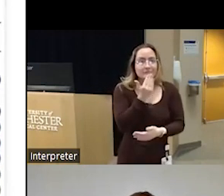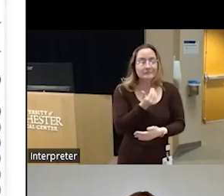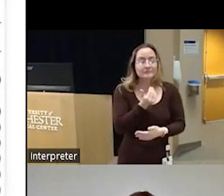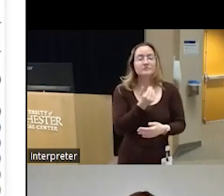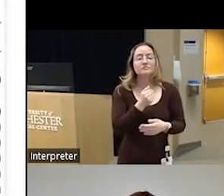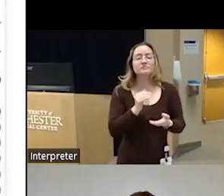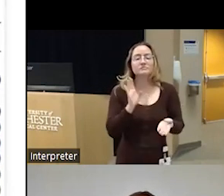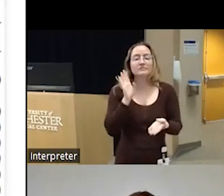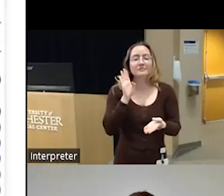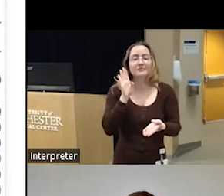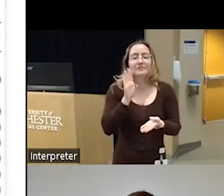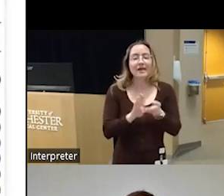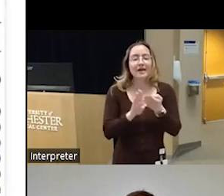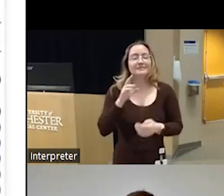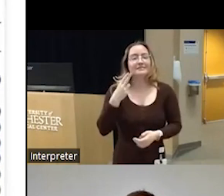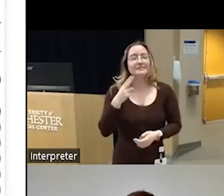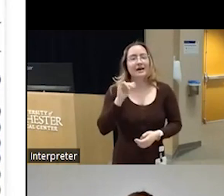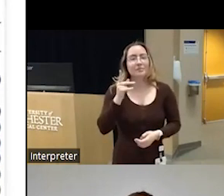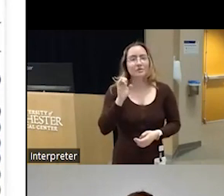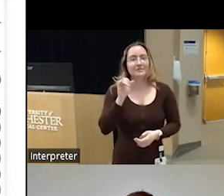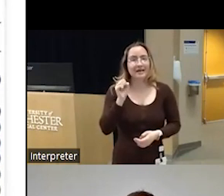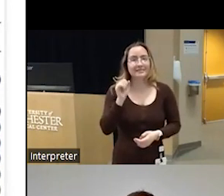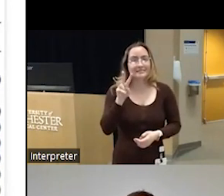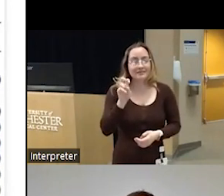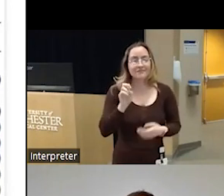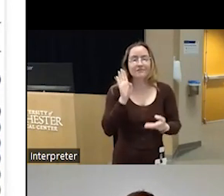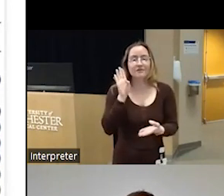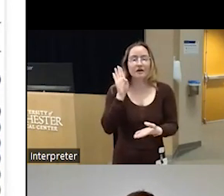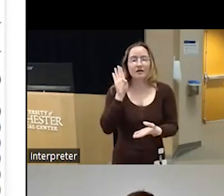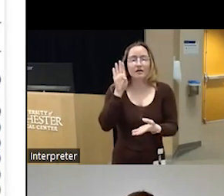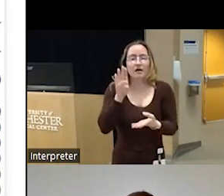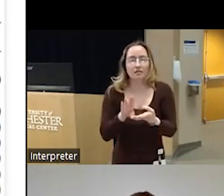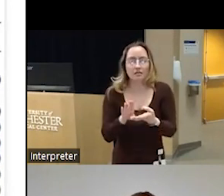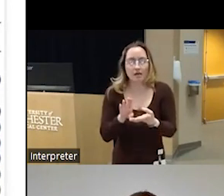discontinuation less beta block or discontinuation and again